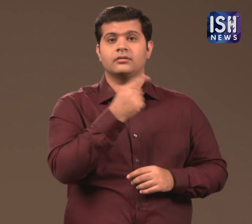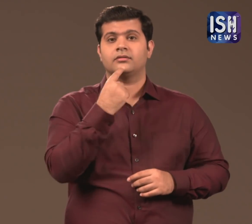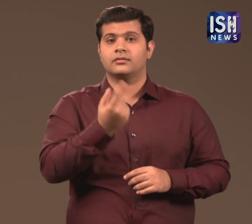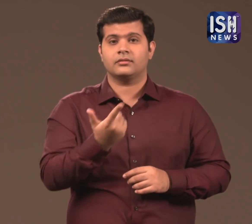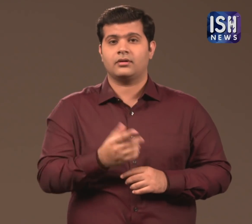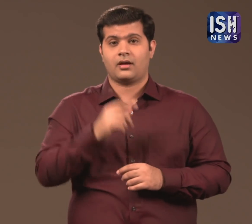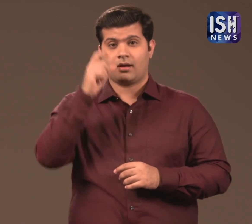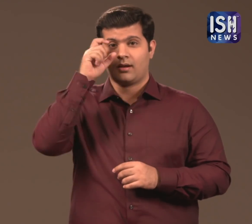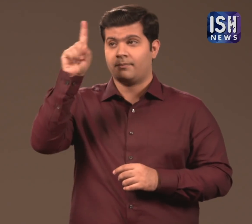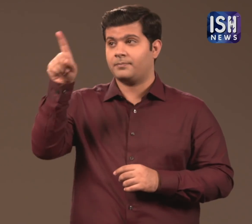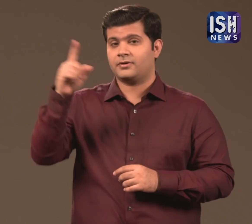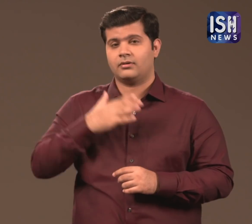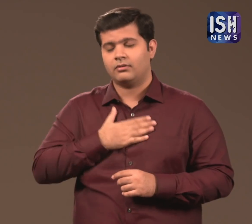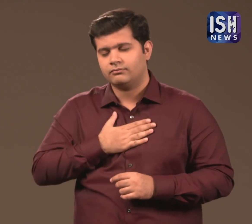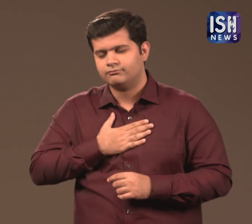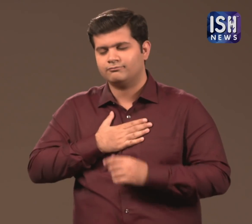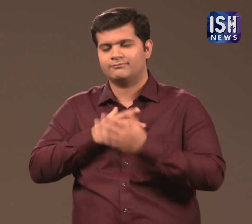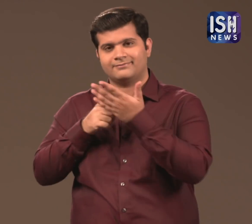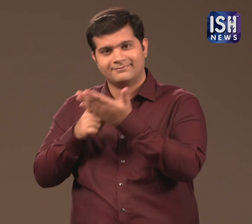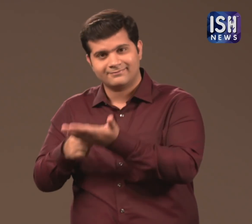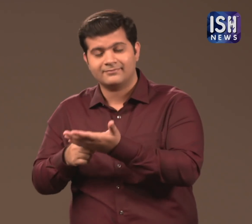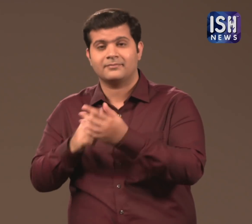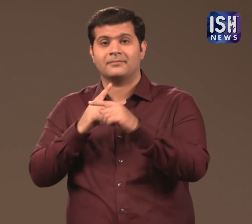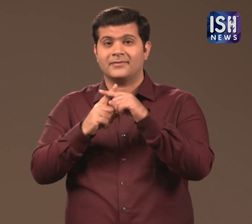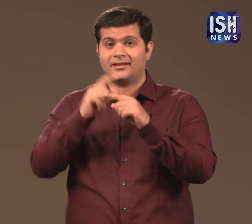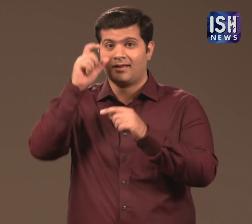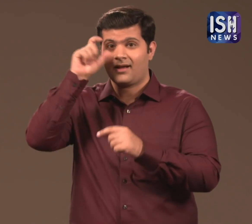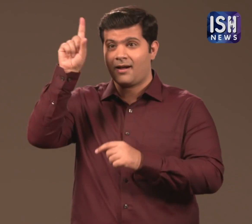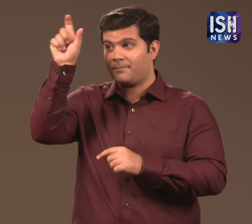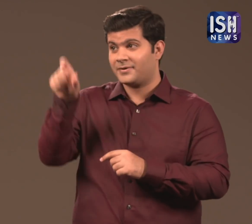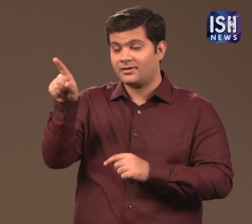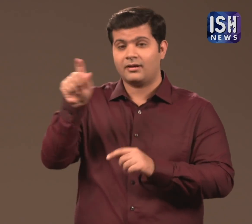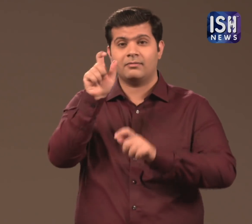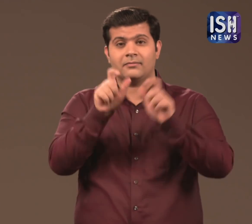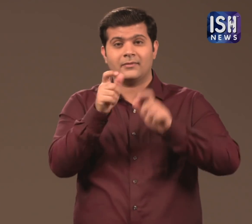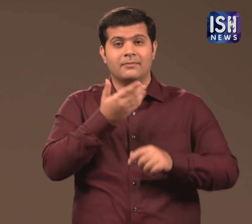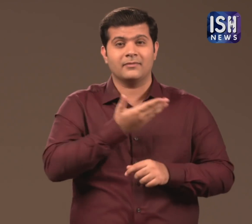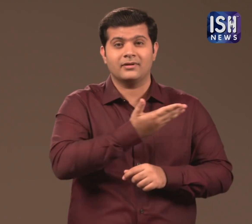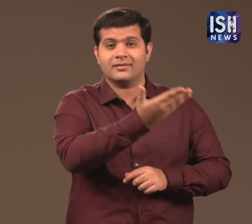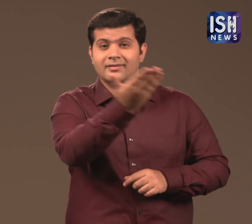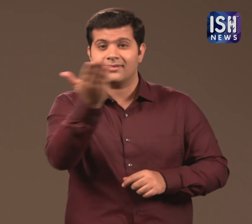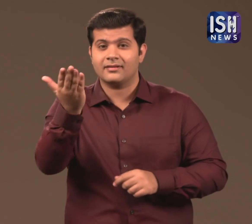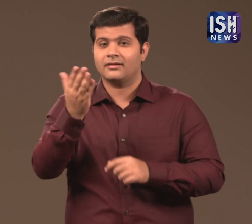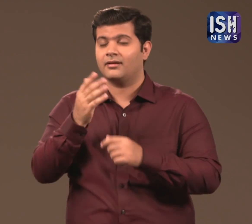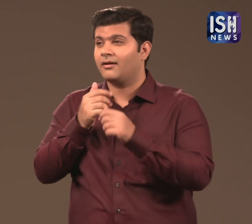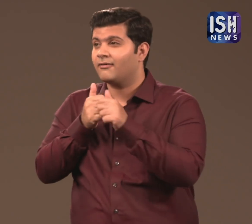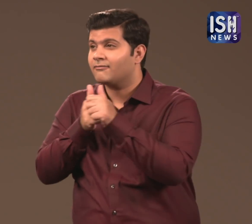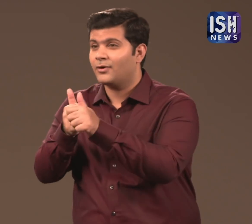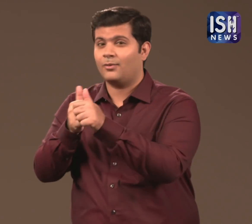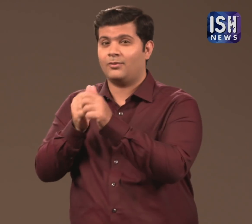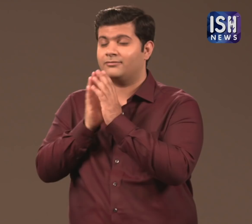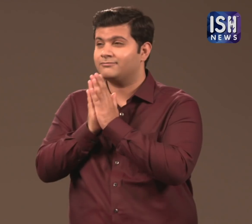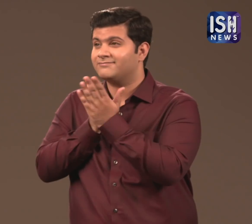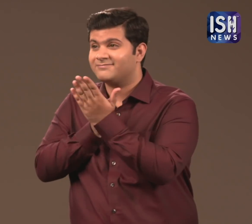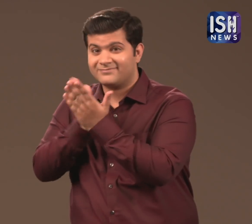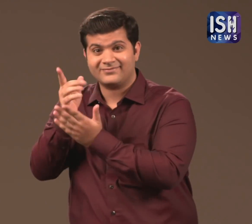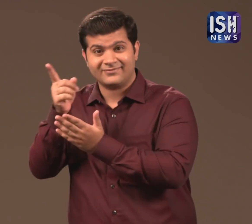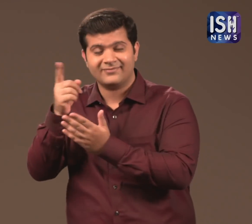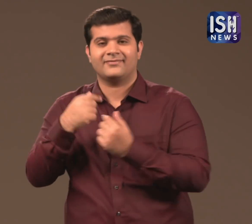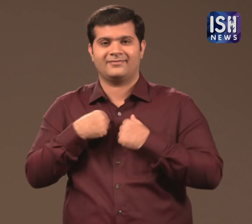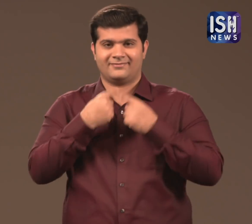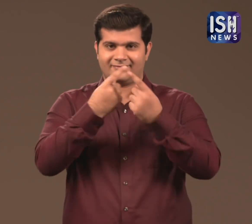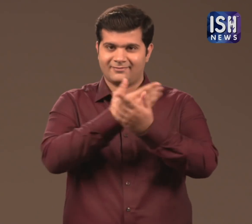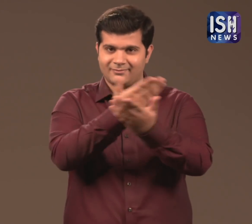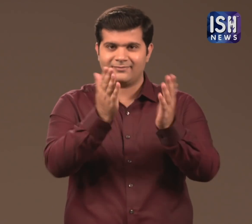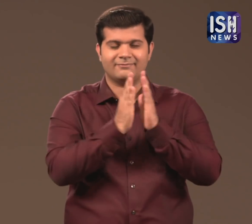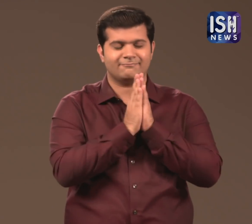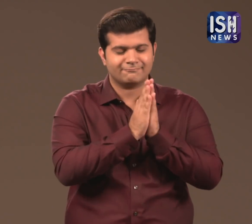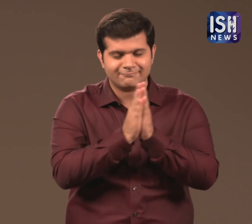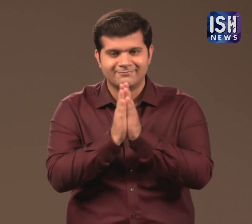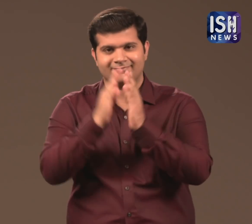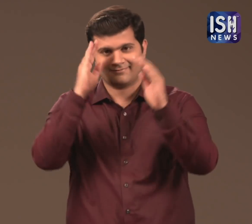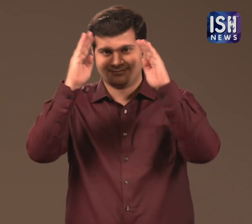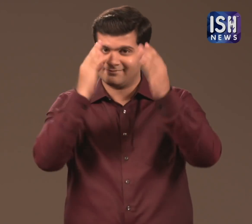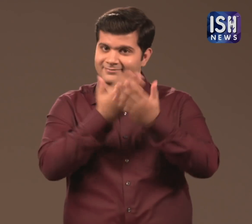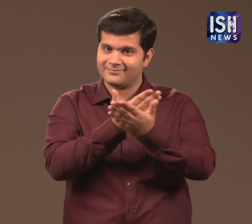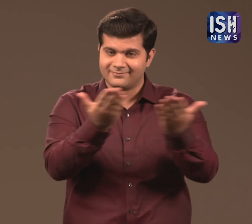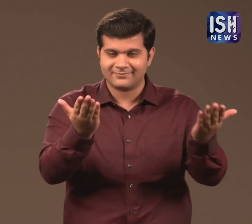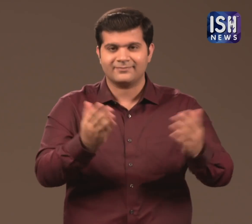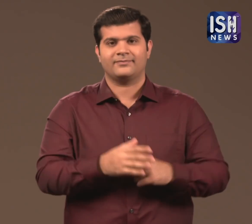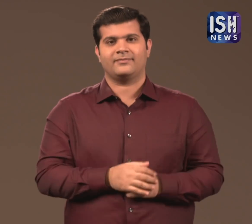also honoured Ambedkar, while greeting his followers.